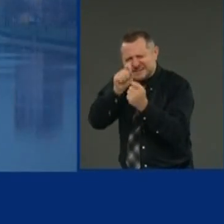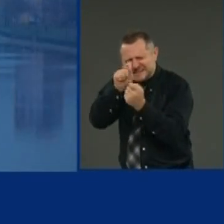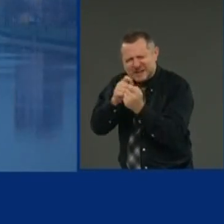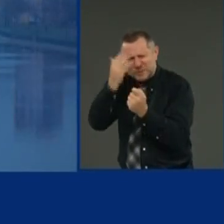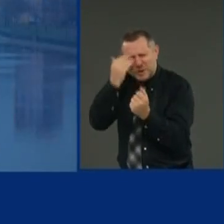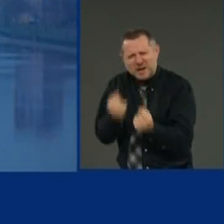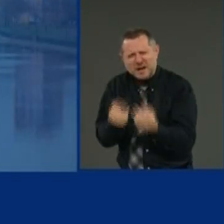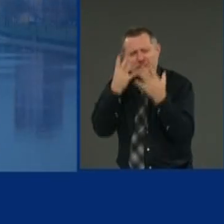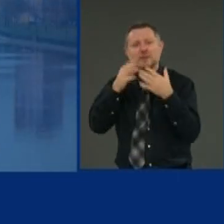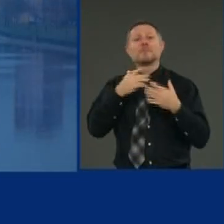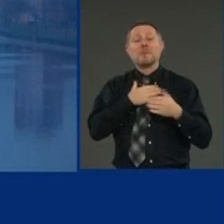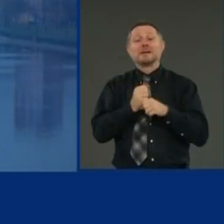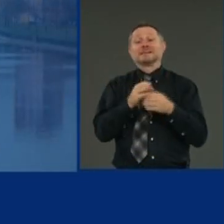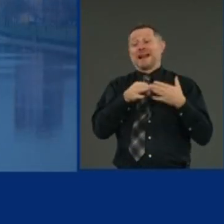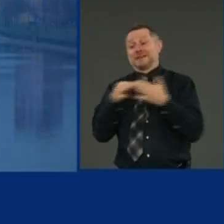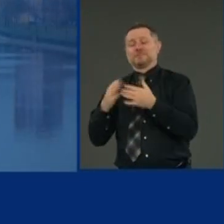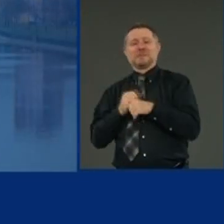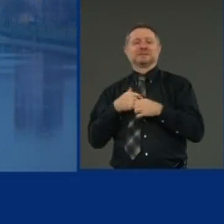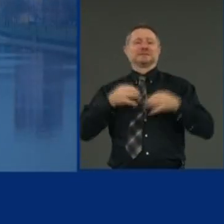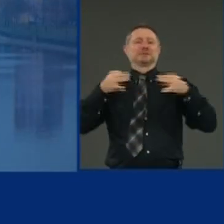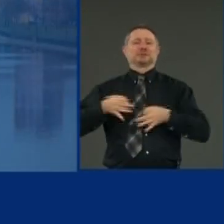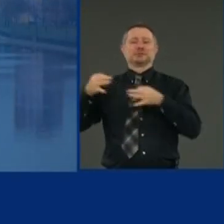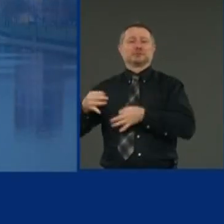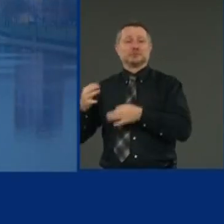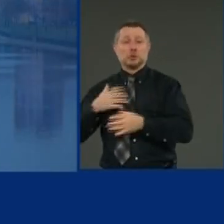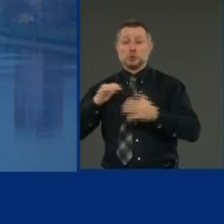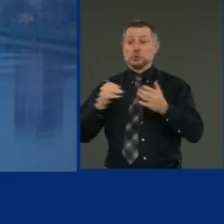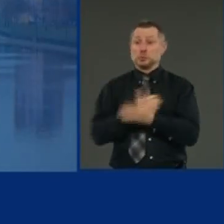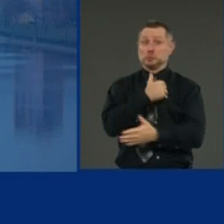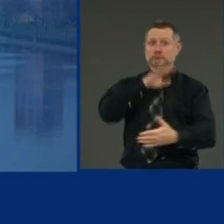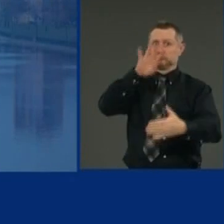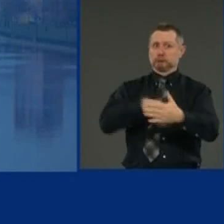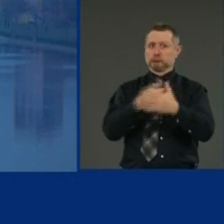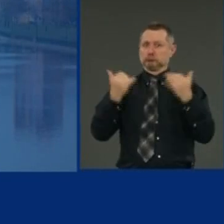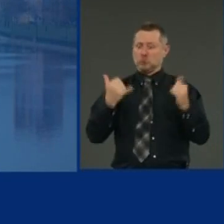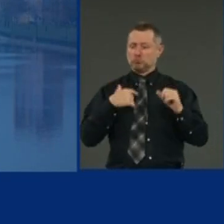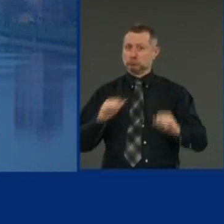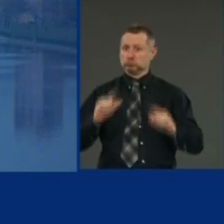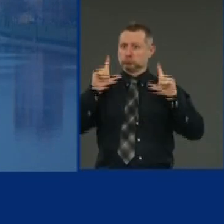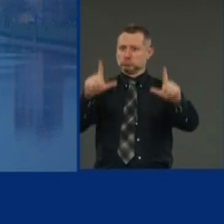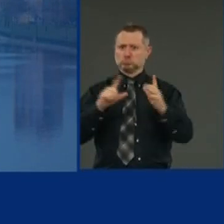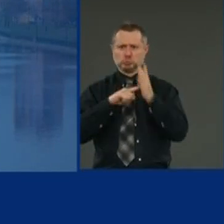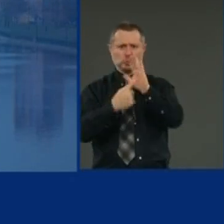DAY-TO-DAY BASIS TO HELP US, INFORM US ABOUT OUR DECISIONS AND HOW WE SHOULD REACT.